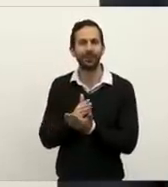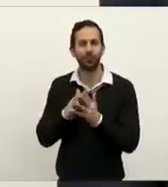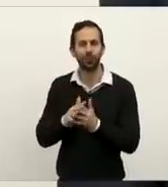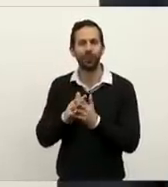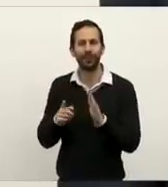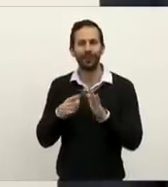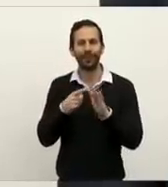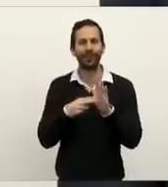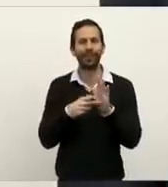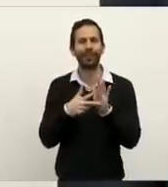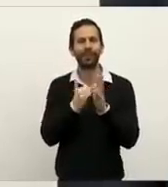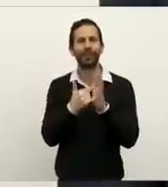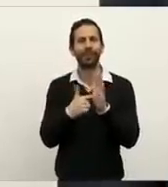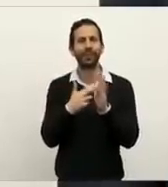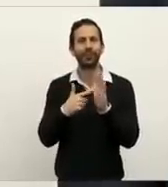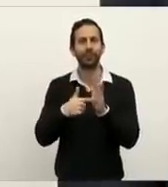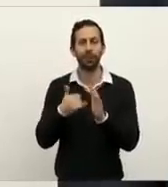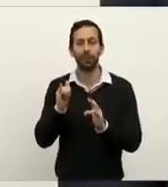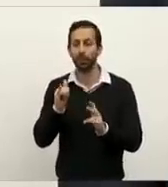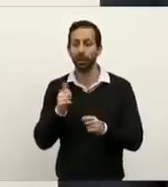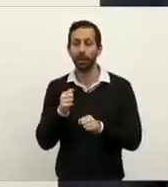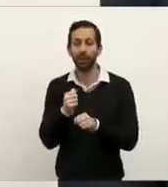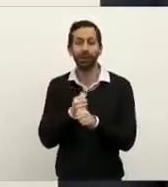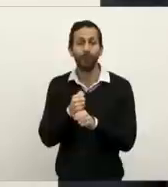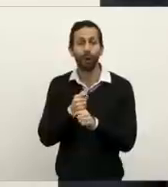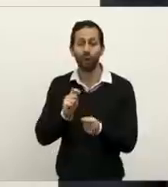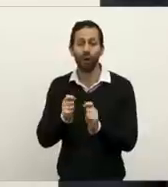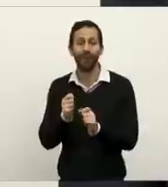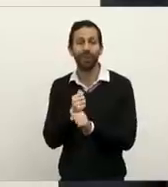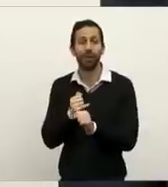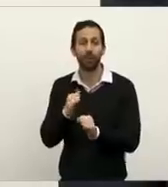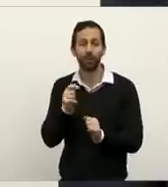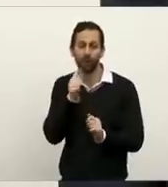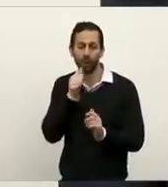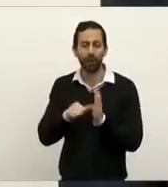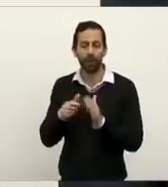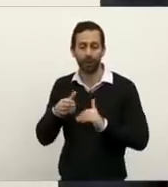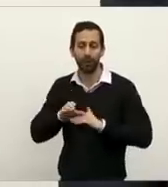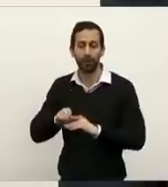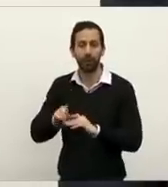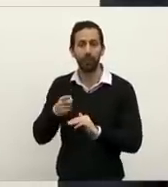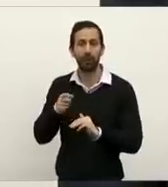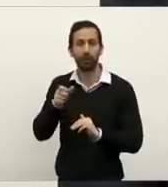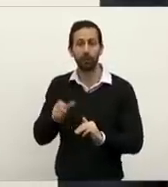So perhaps a modified vehicle may cost quite a bit of money, but it might enable a person with a spinal cord injury